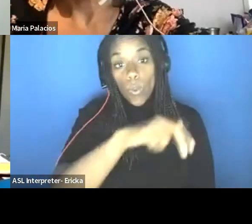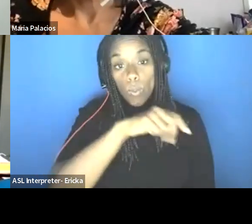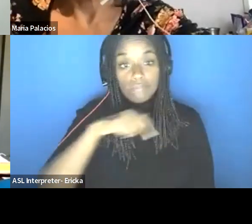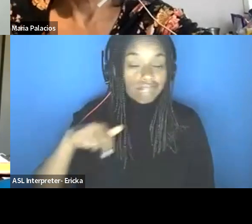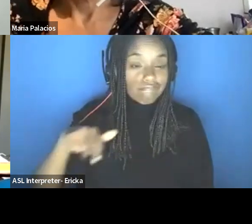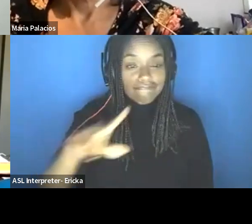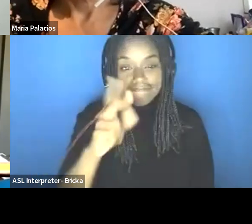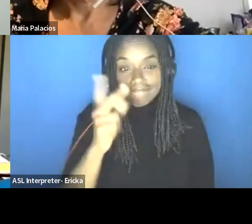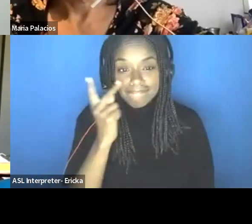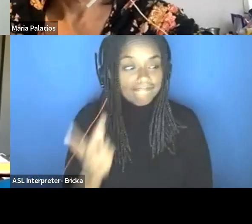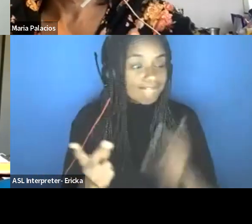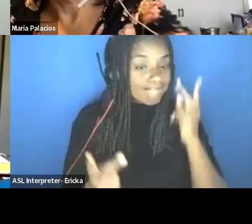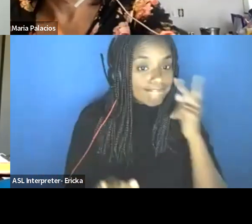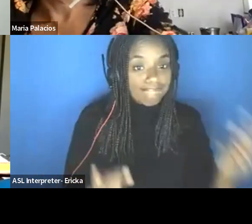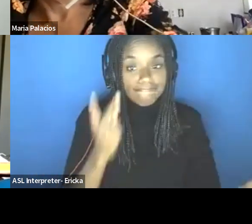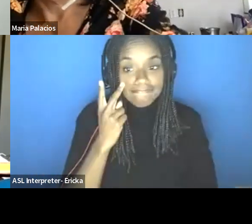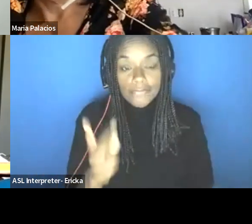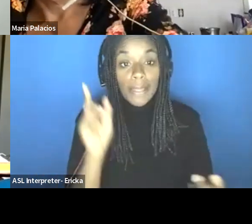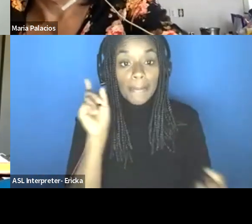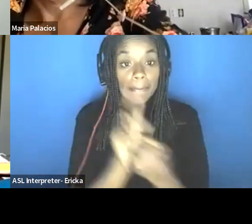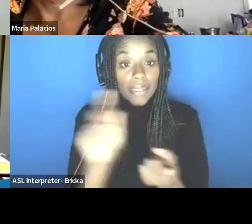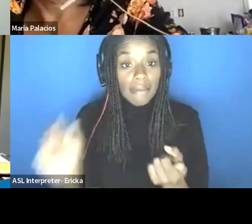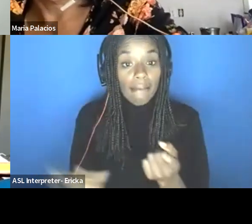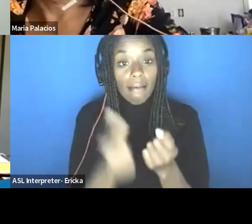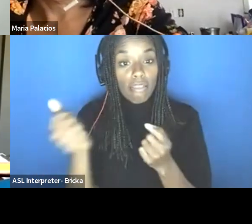I would recommend inviting families to come into the center. Walk around, just see what you have to offer.